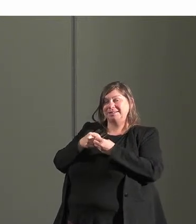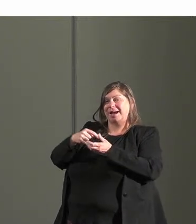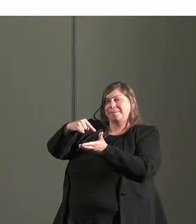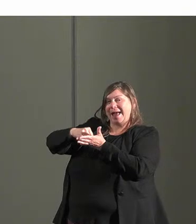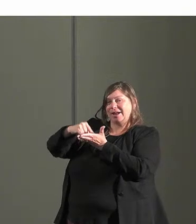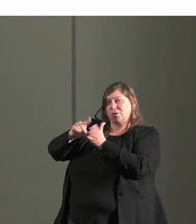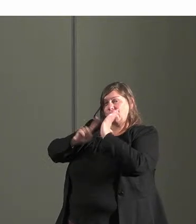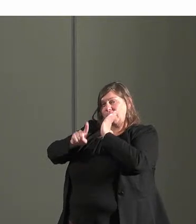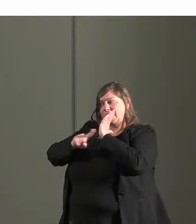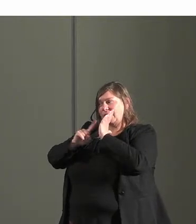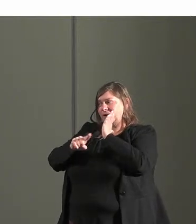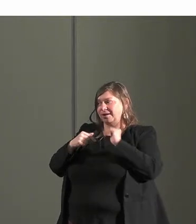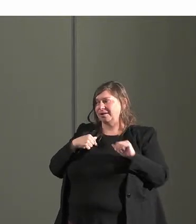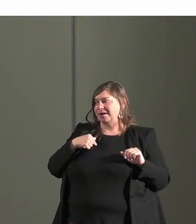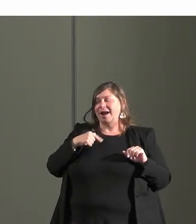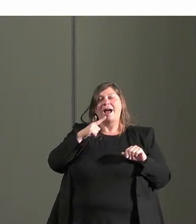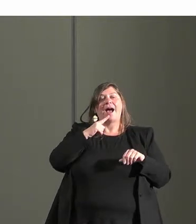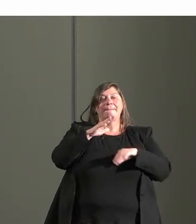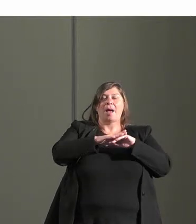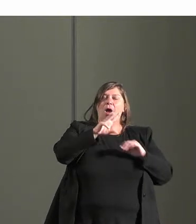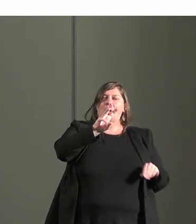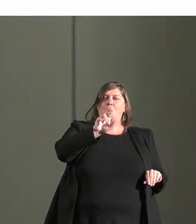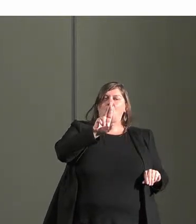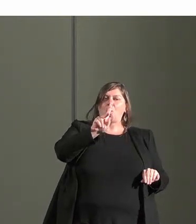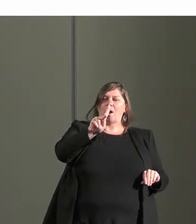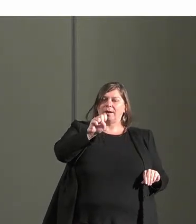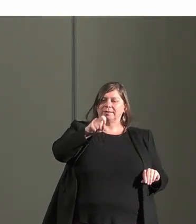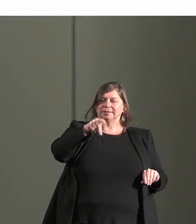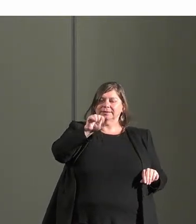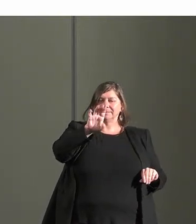≫ JONATHAN: ≫ PERRIN: Before I move to